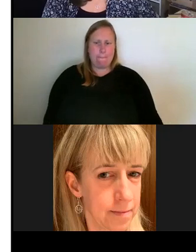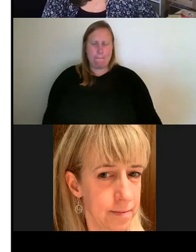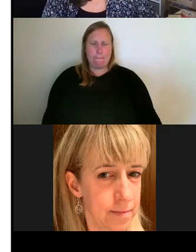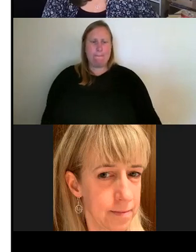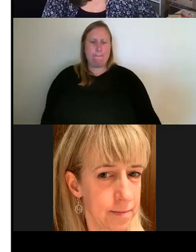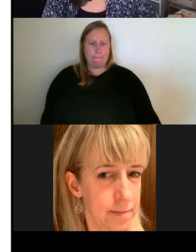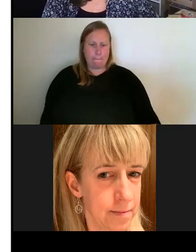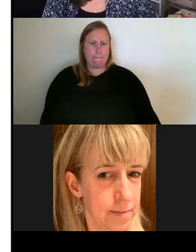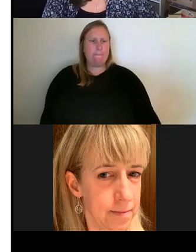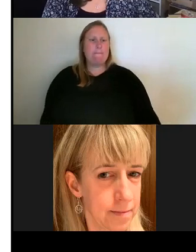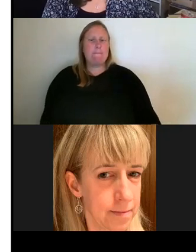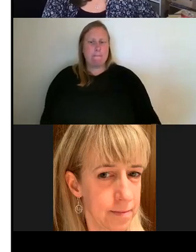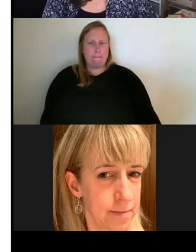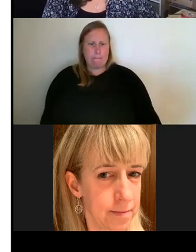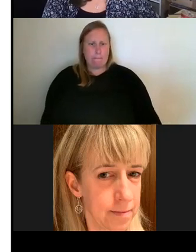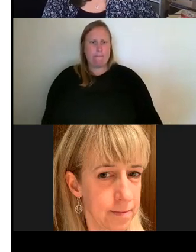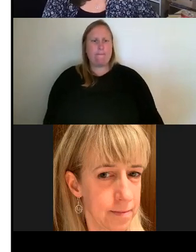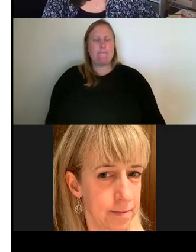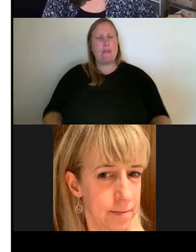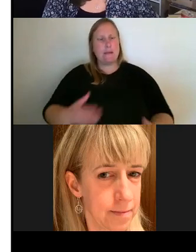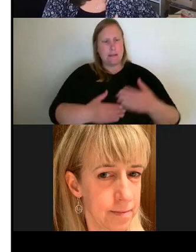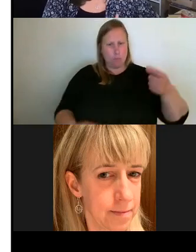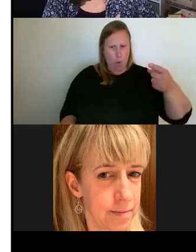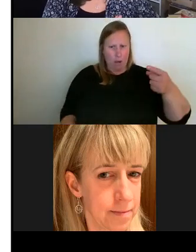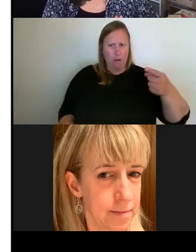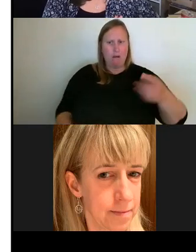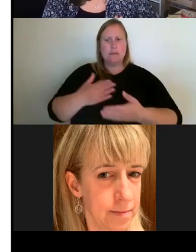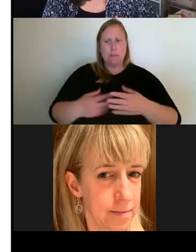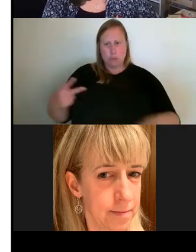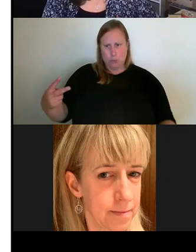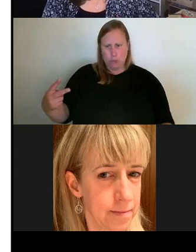two's, and we have a combination.